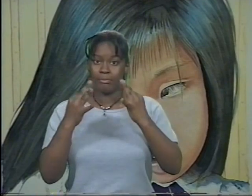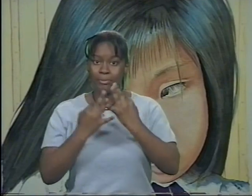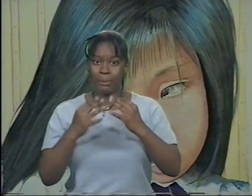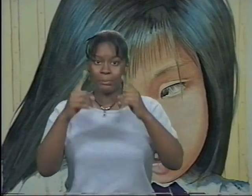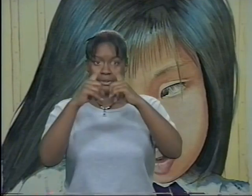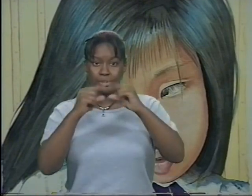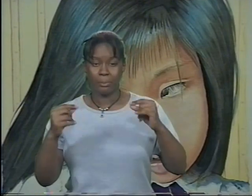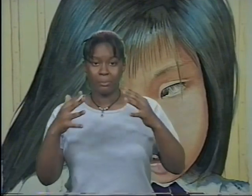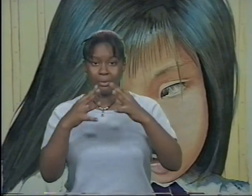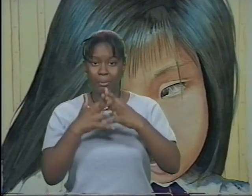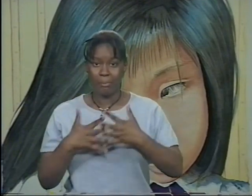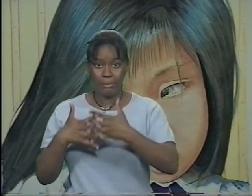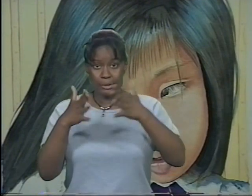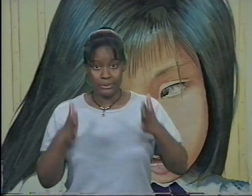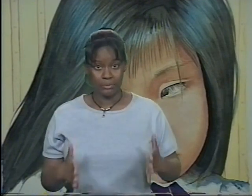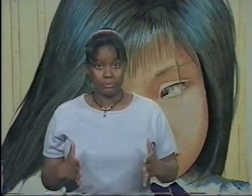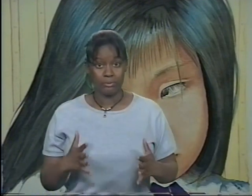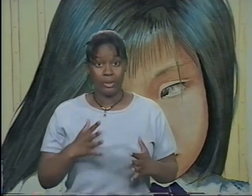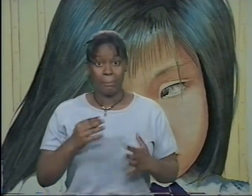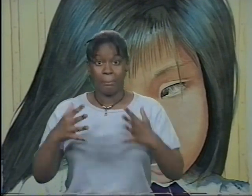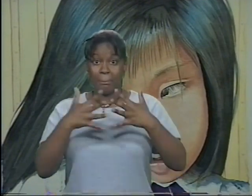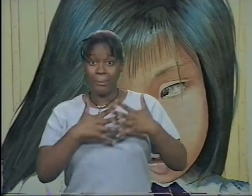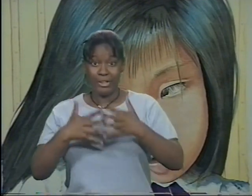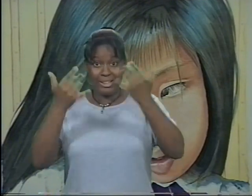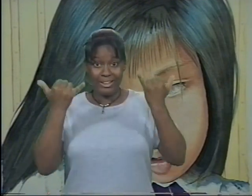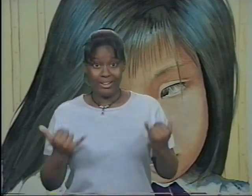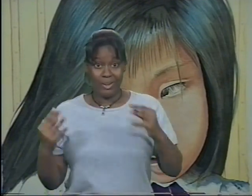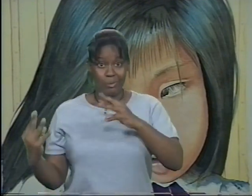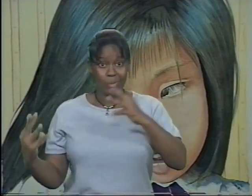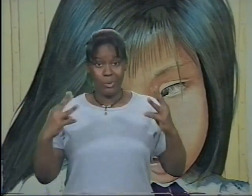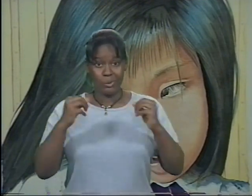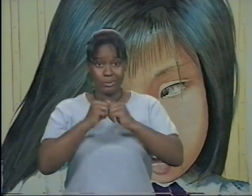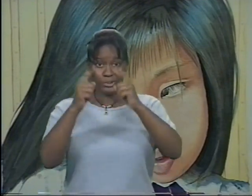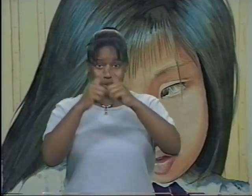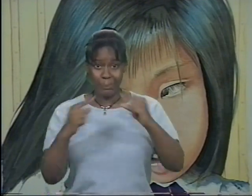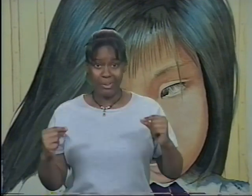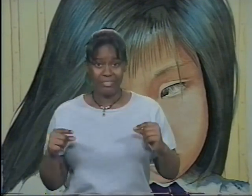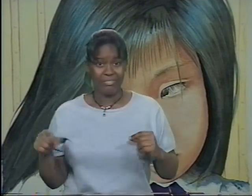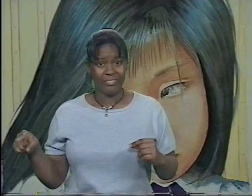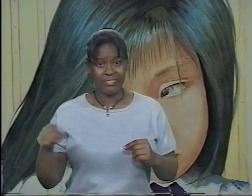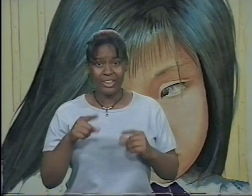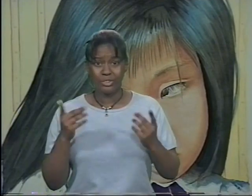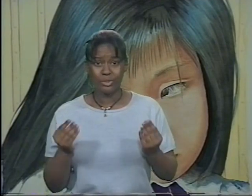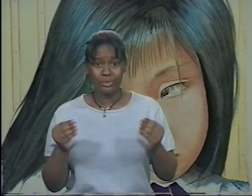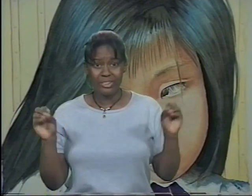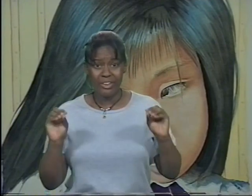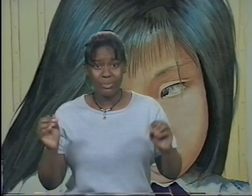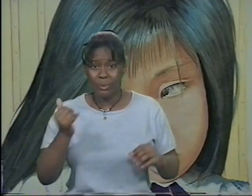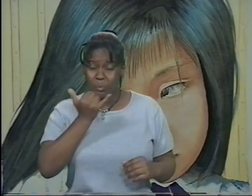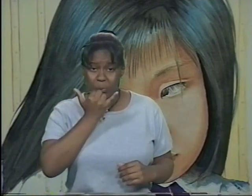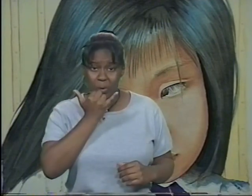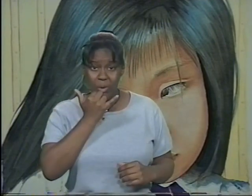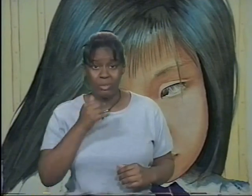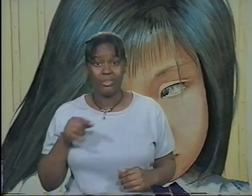camp because they were Japanese-Americans. And America was at war with Japan. They hadn't done anything wrong.